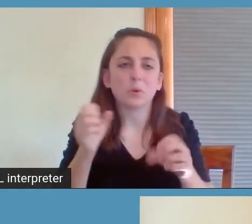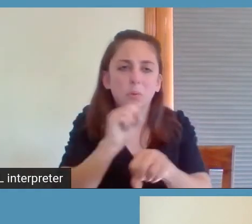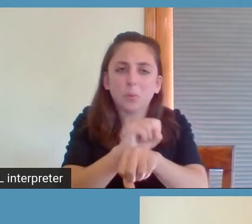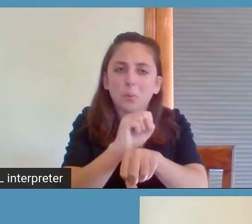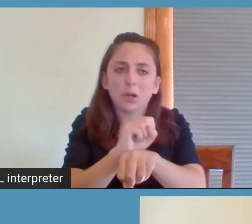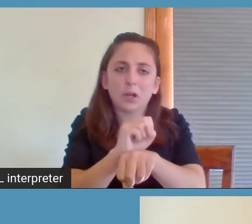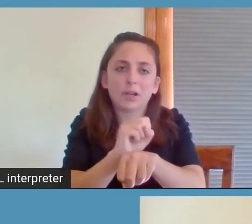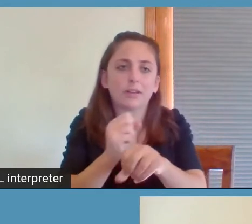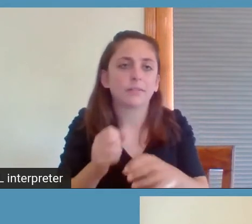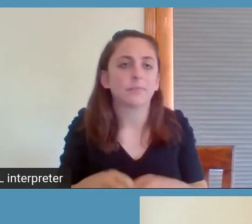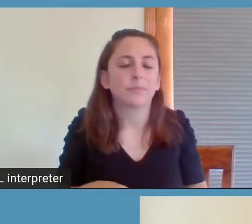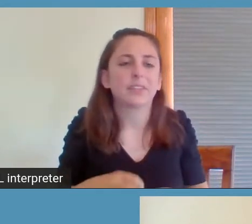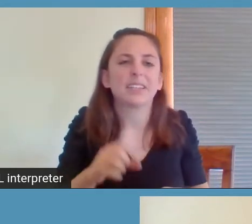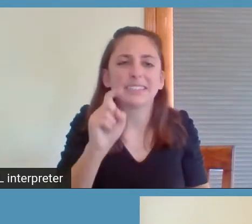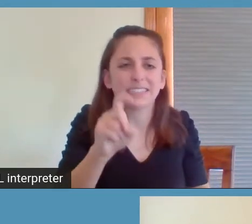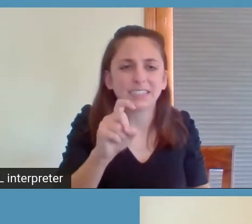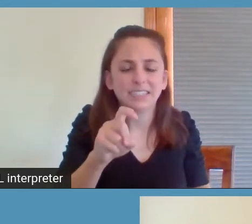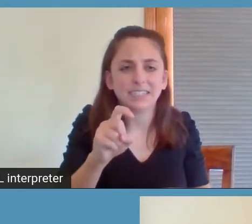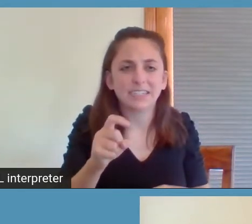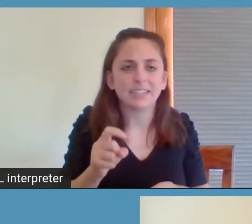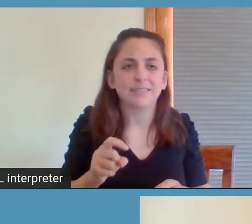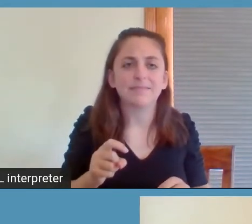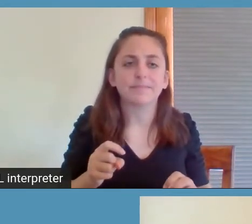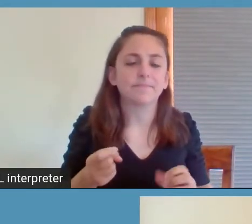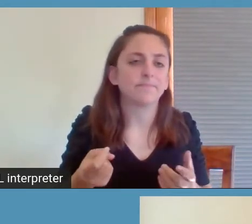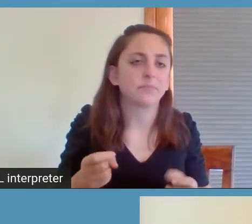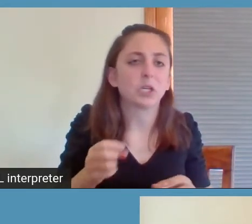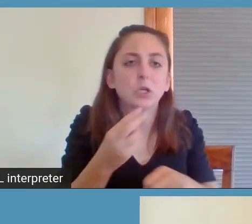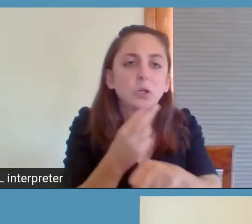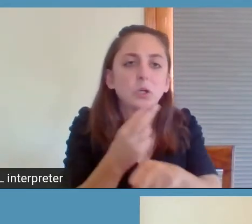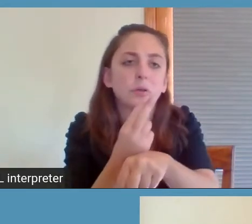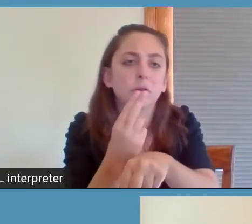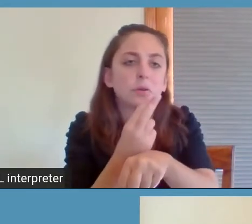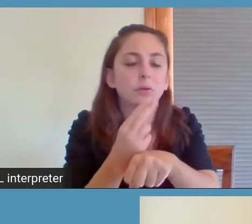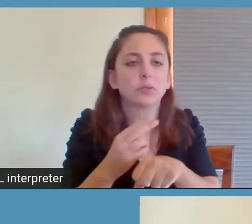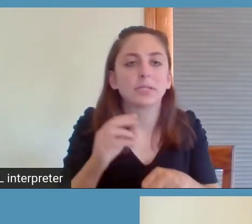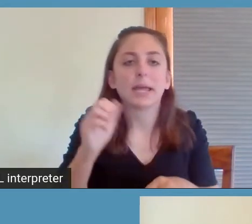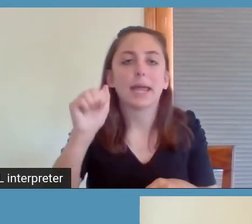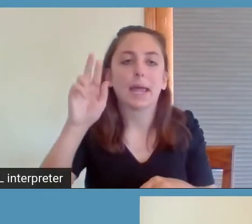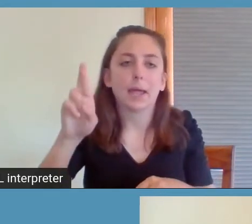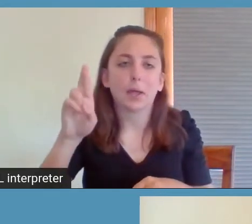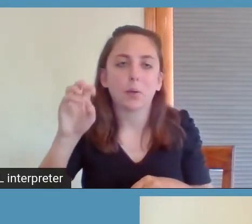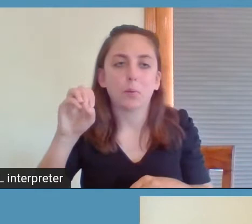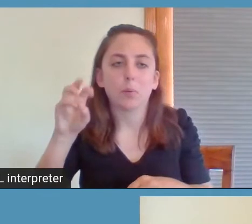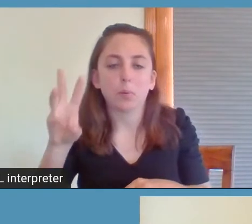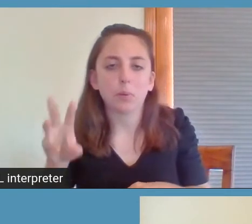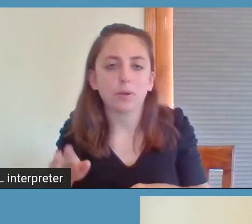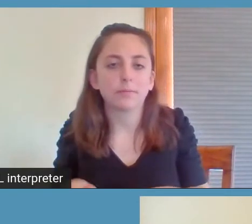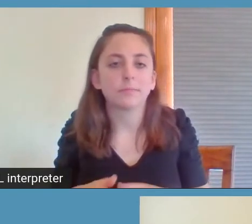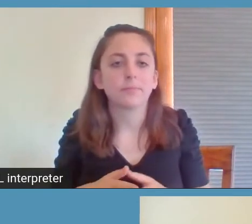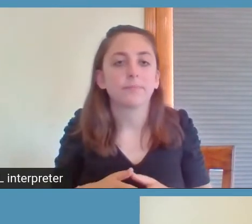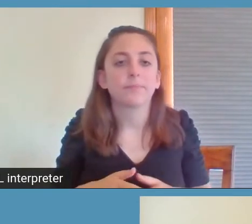able to use your track pad or the arrows to be able to go through now that doesn't mean that